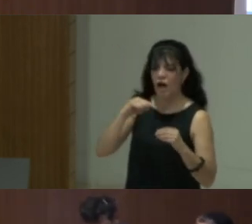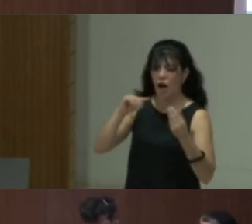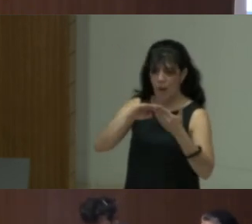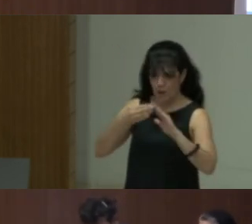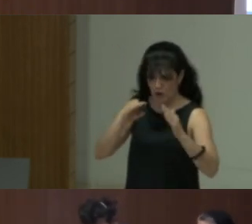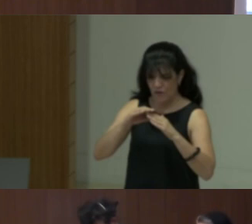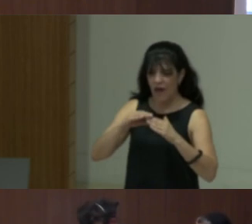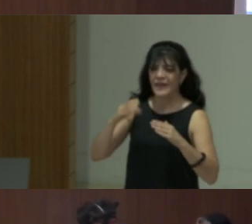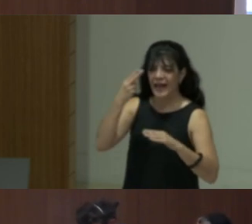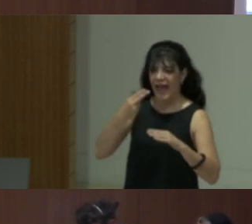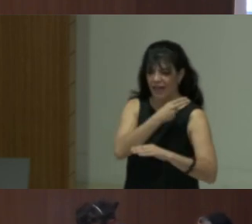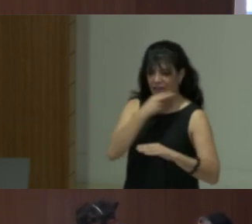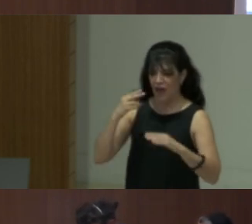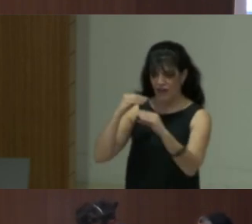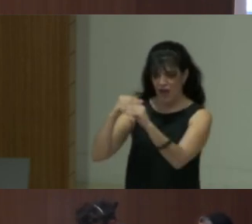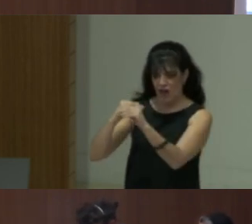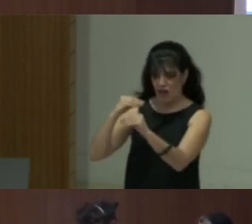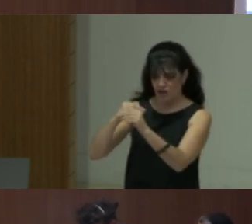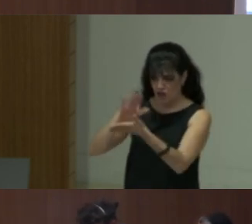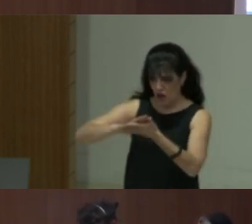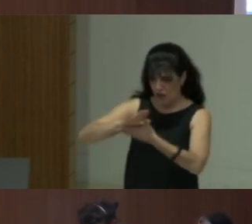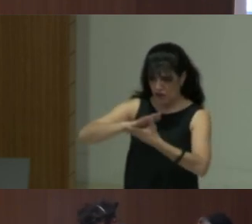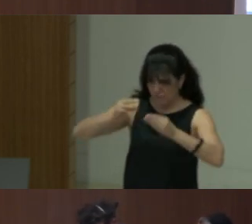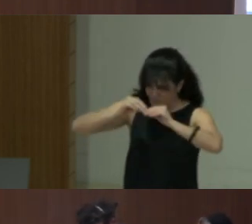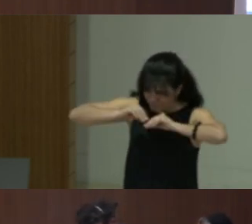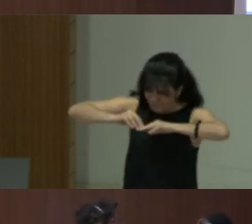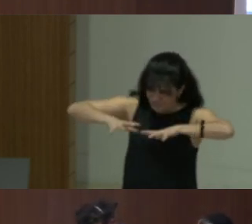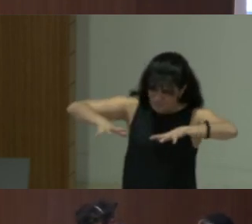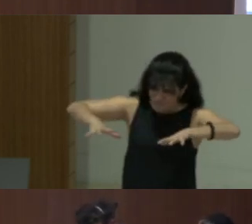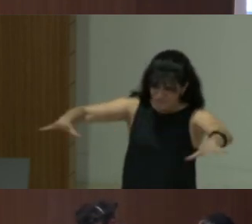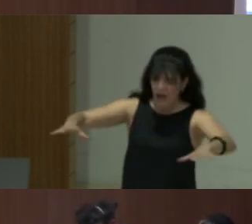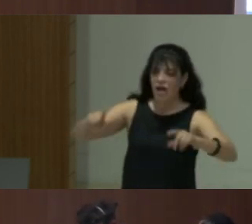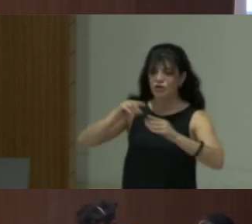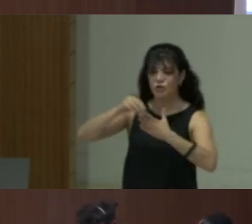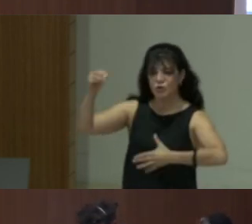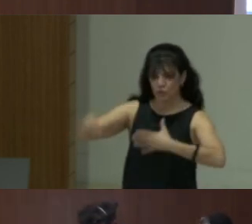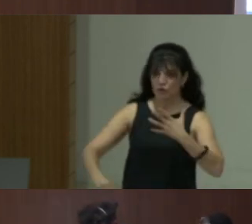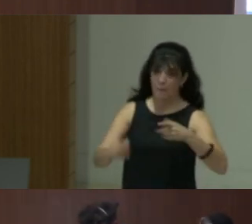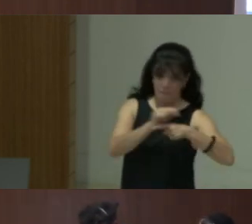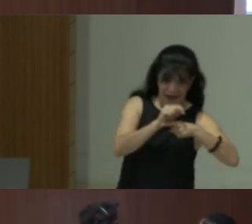Theological College, where he imparts his knowledge to students with a blend of practical and theoretical expertise.